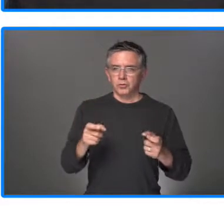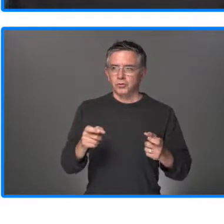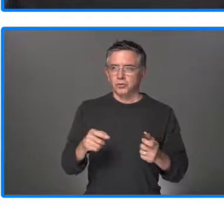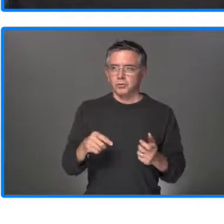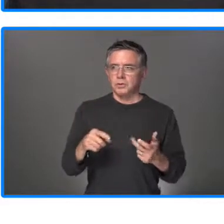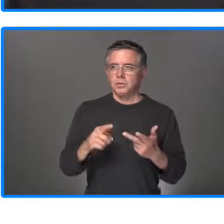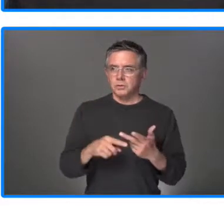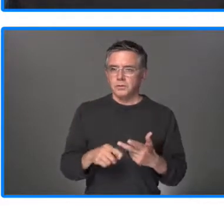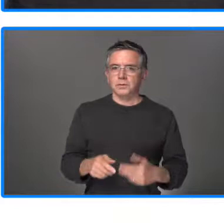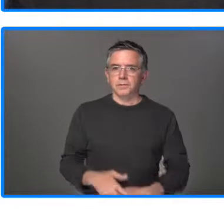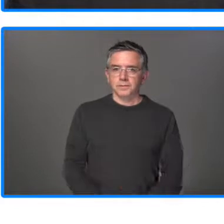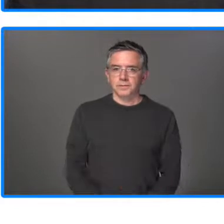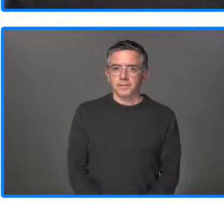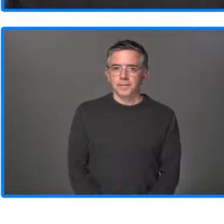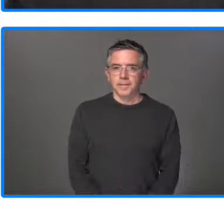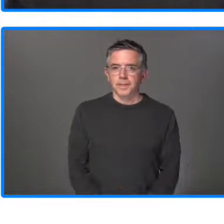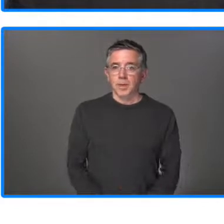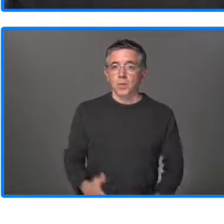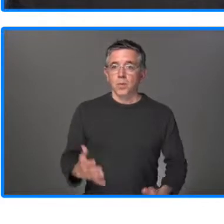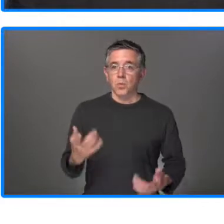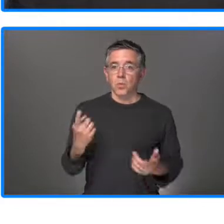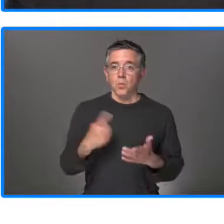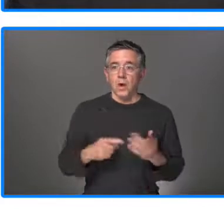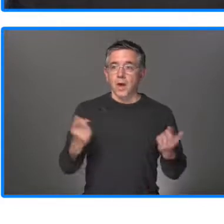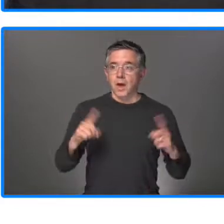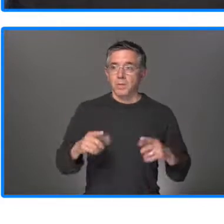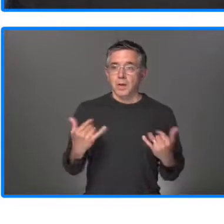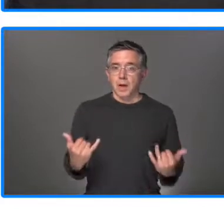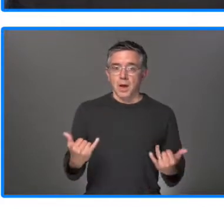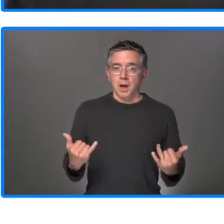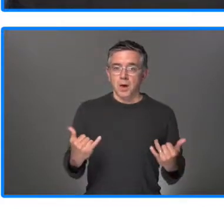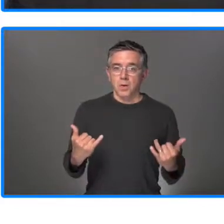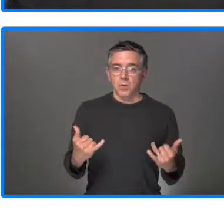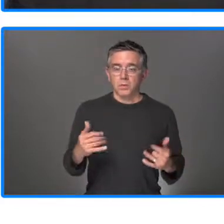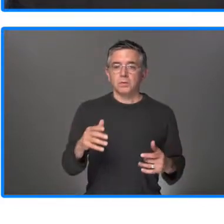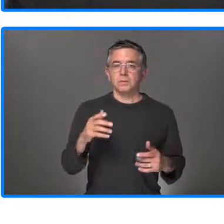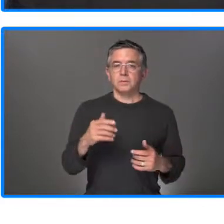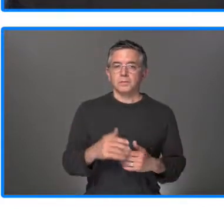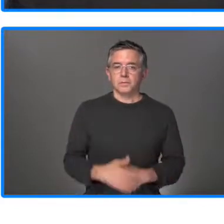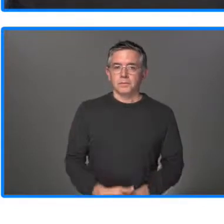So what's happening now? The day when those 16 and older are eligible